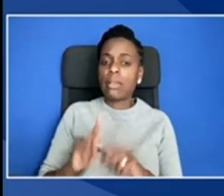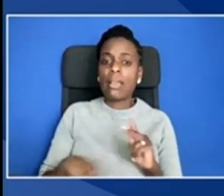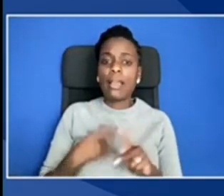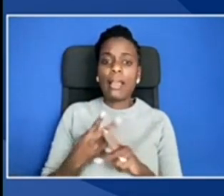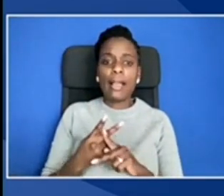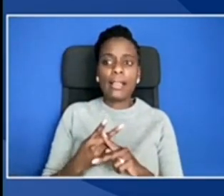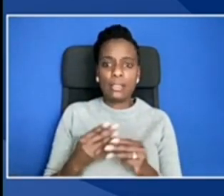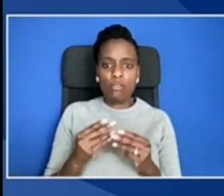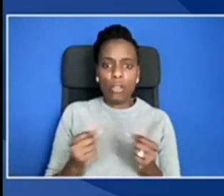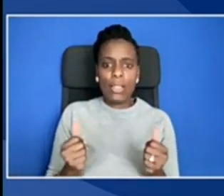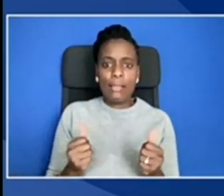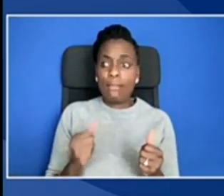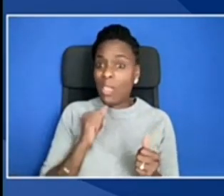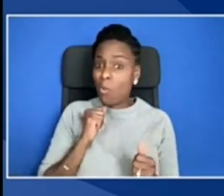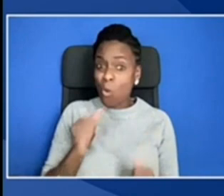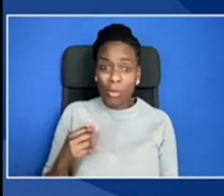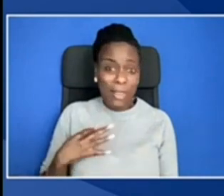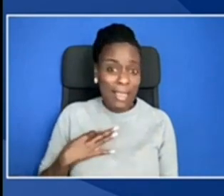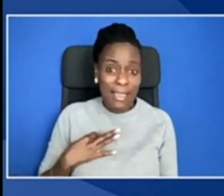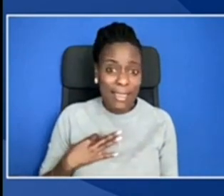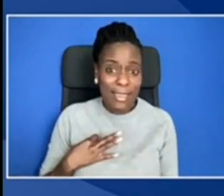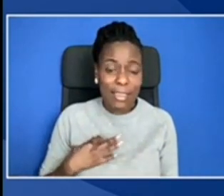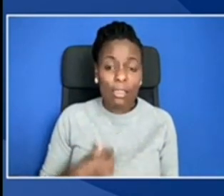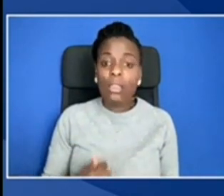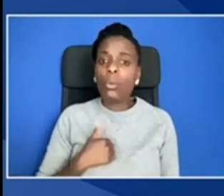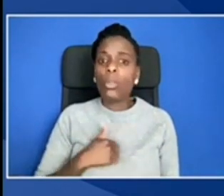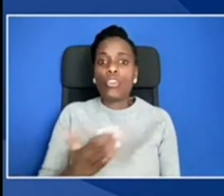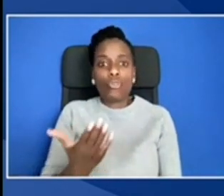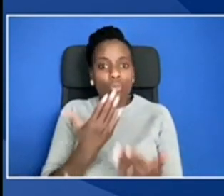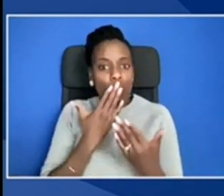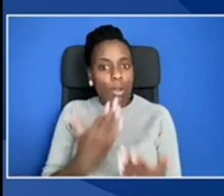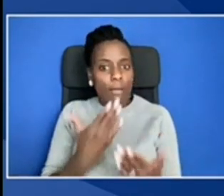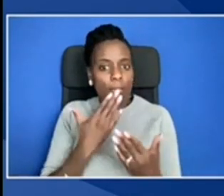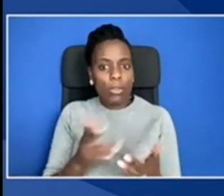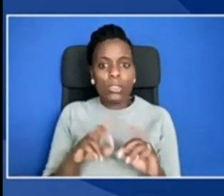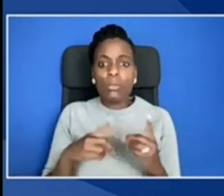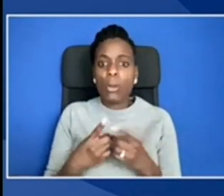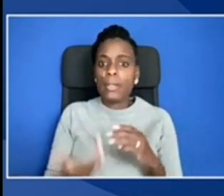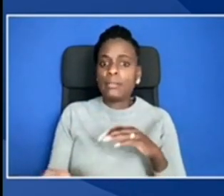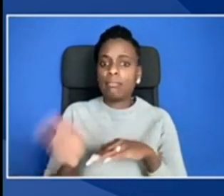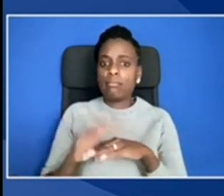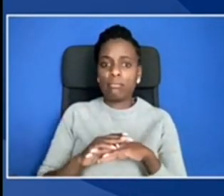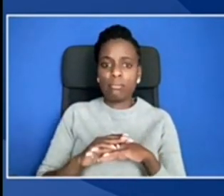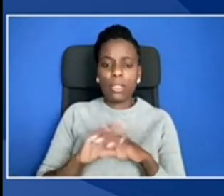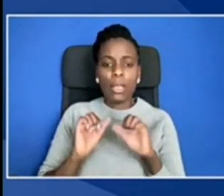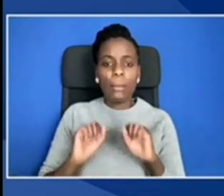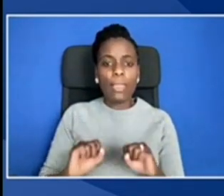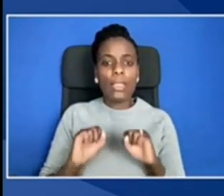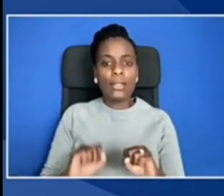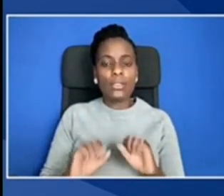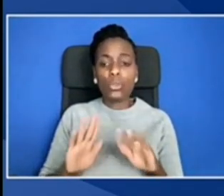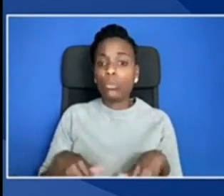And even though we are incredibly grateful that the Department has increased its ability to provide automatic relief to